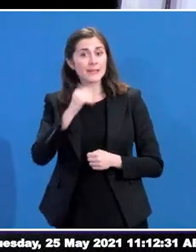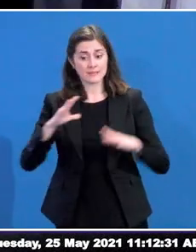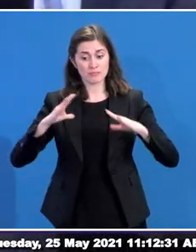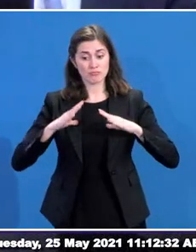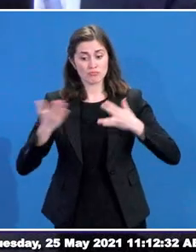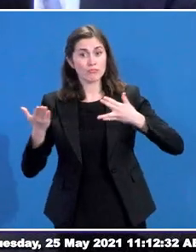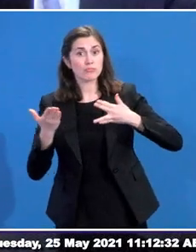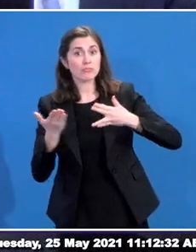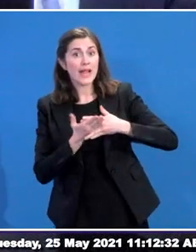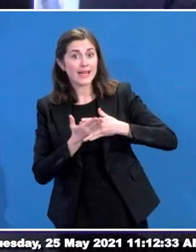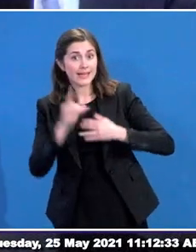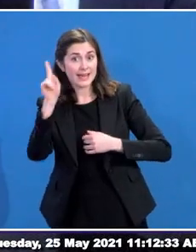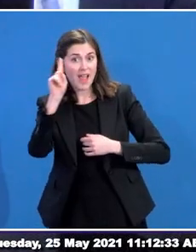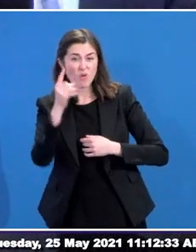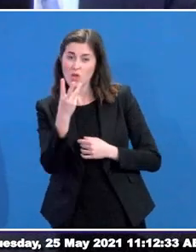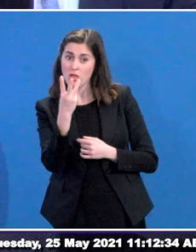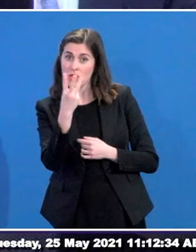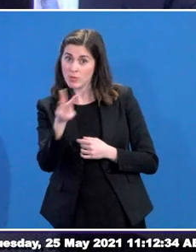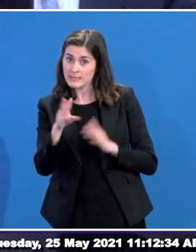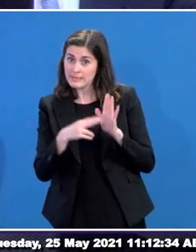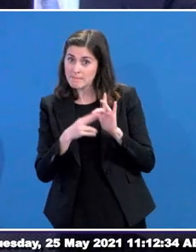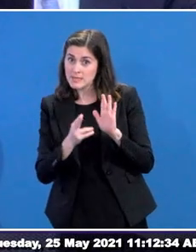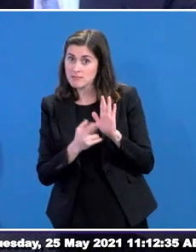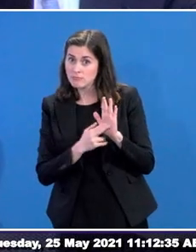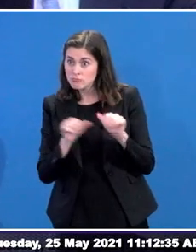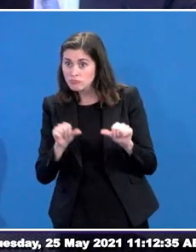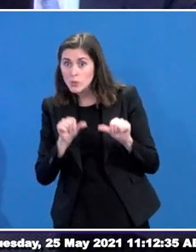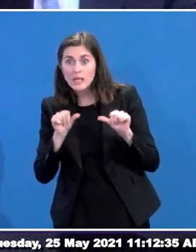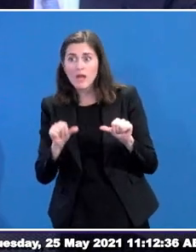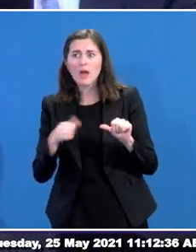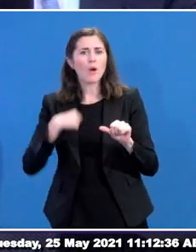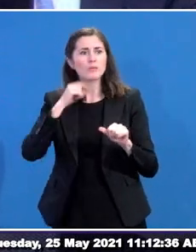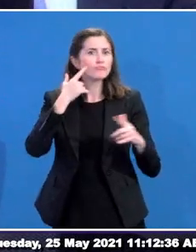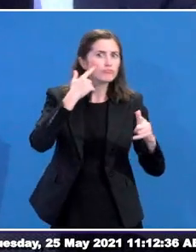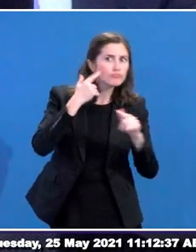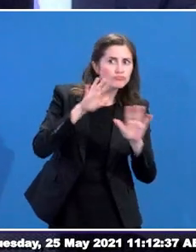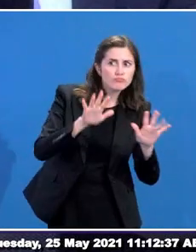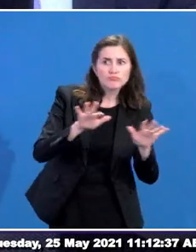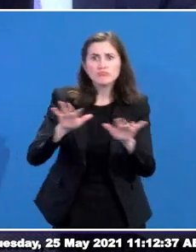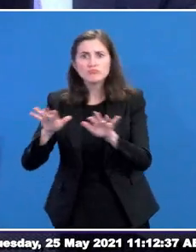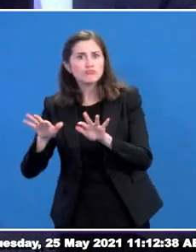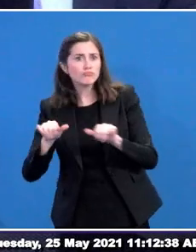I'll just check with the parties, for half an hour just to check if there is any particular issue that we may need to sort out.